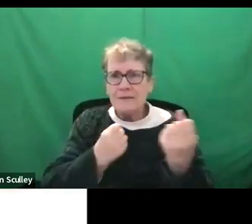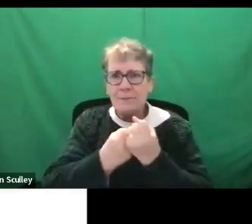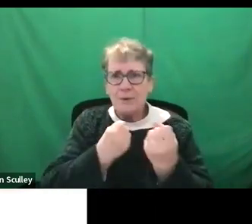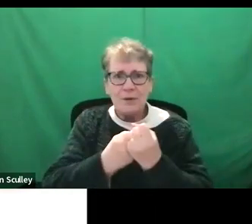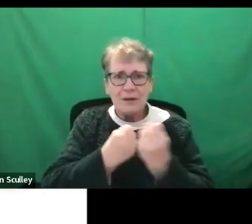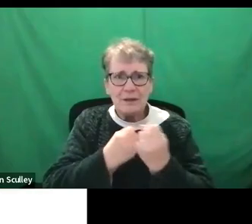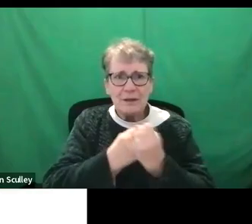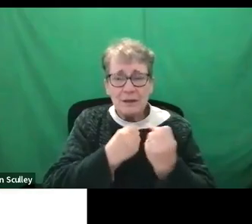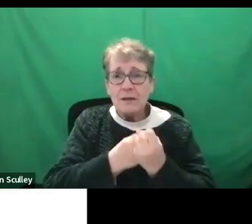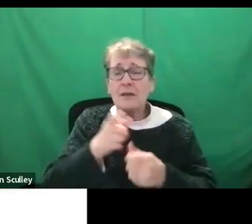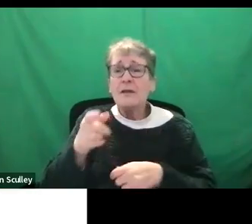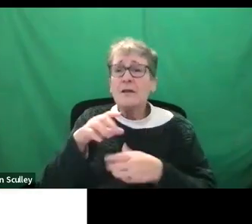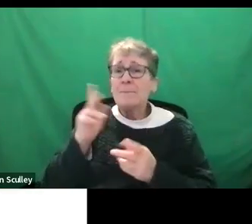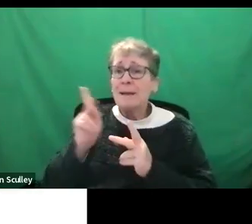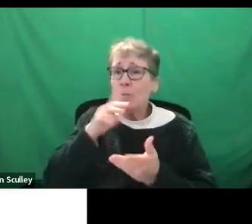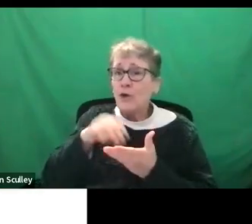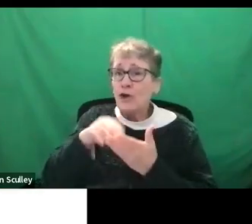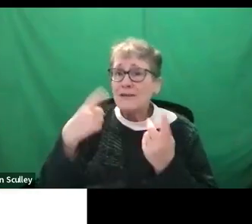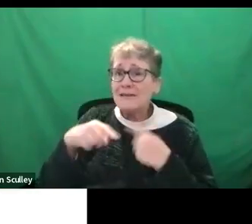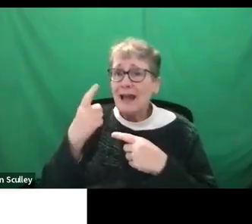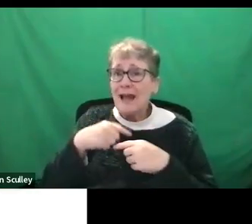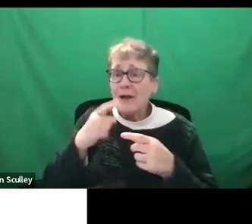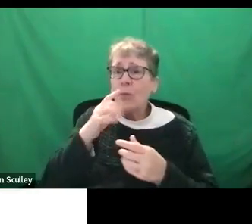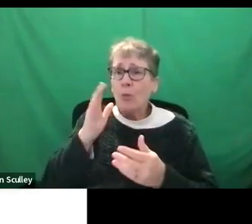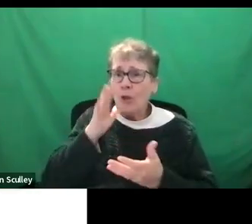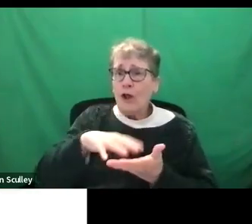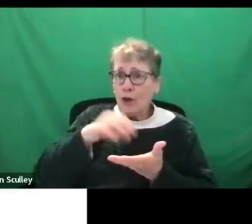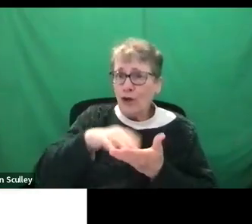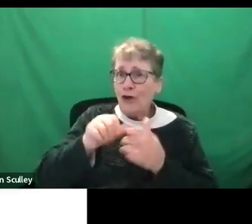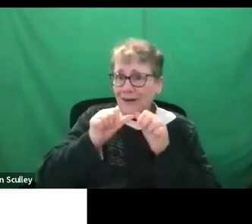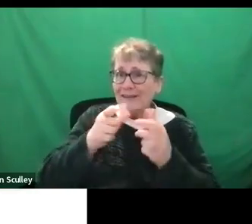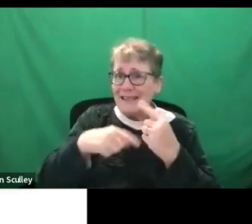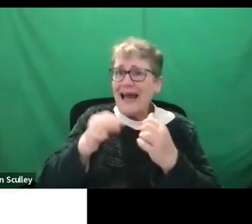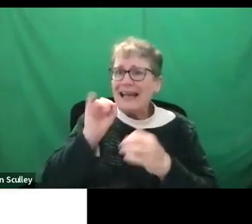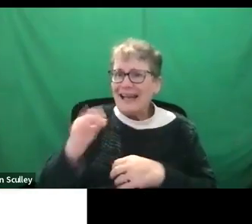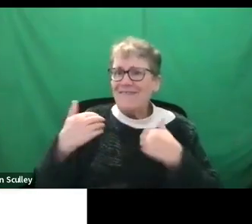it's so important to, uh... provide that accessible language at birth.